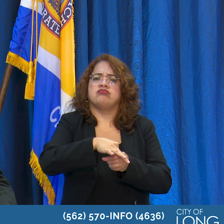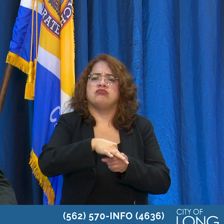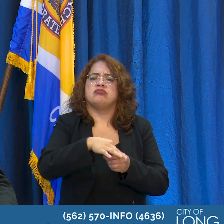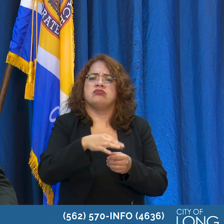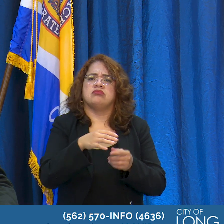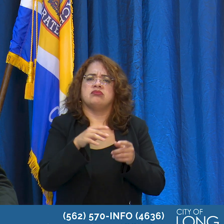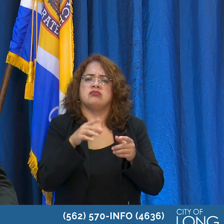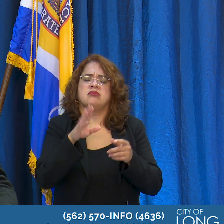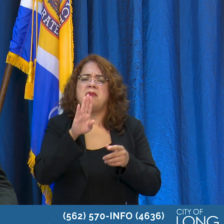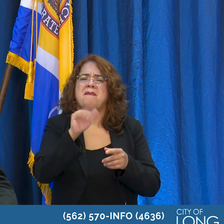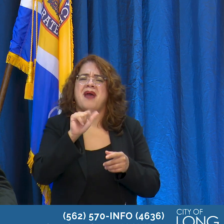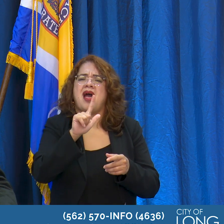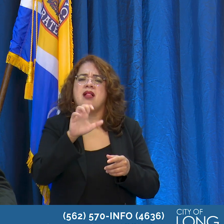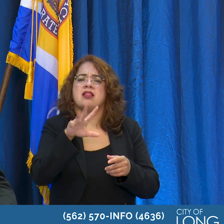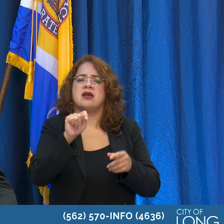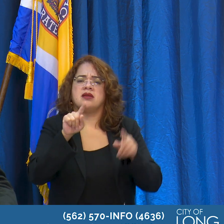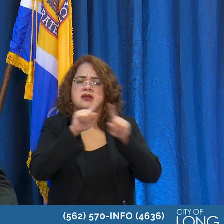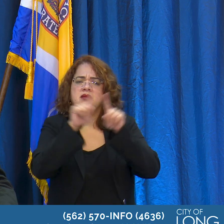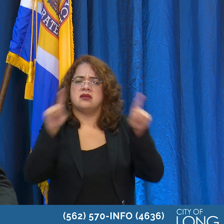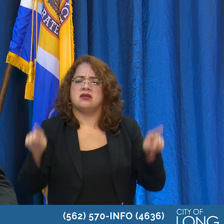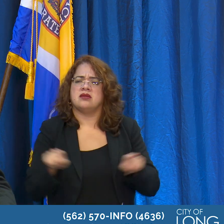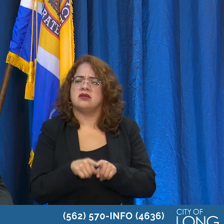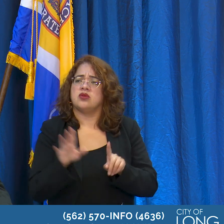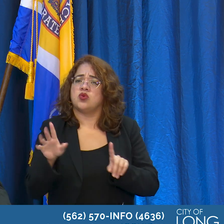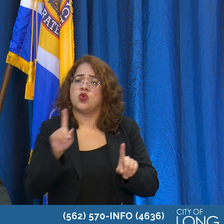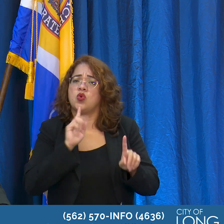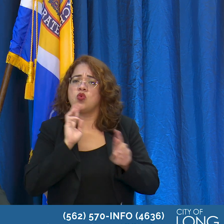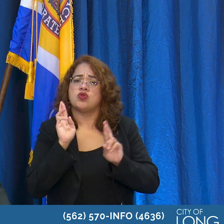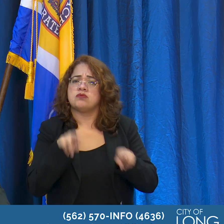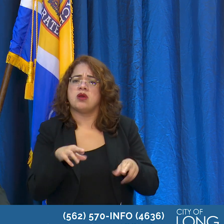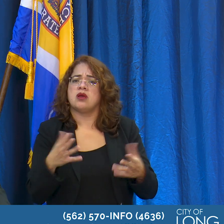is to that? And second question is,